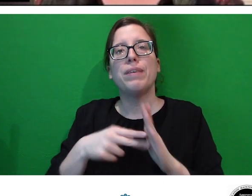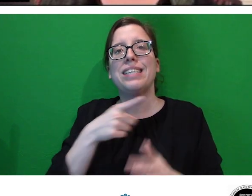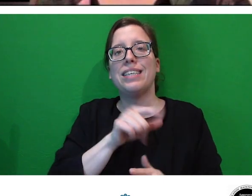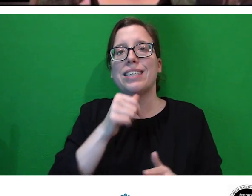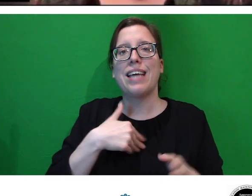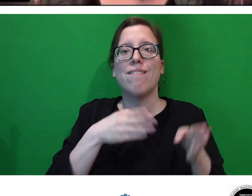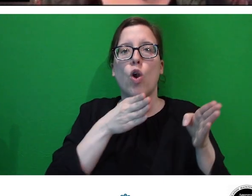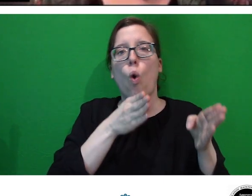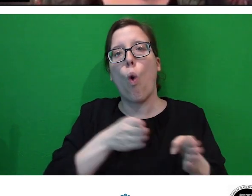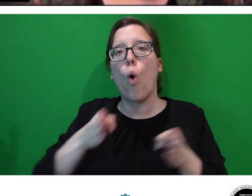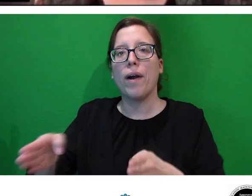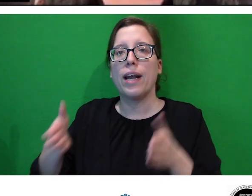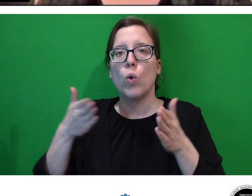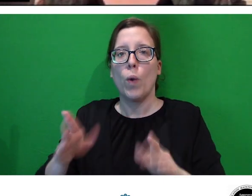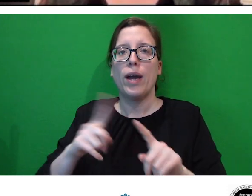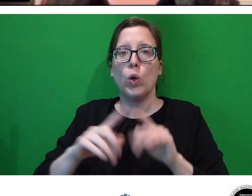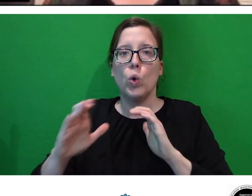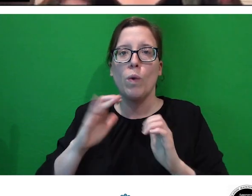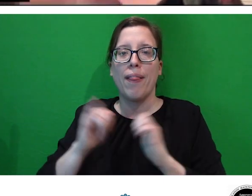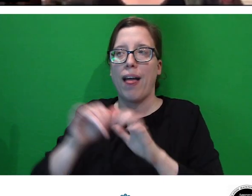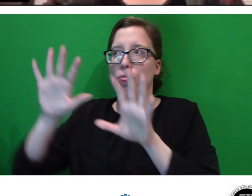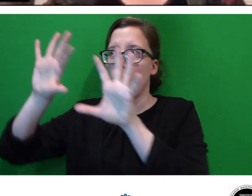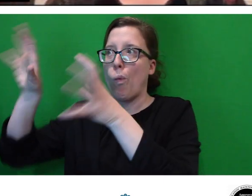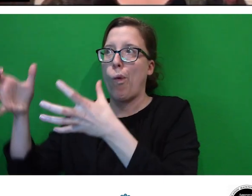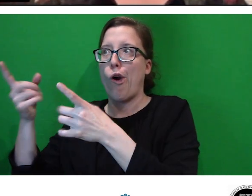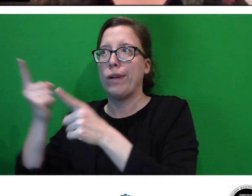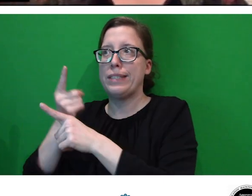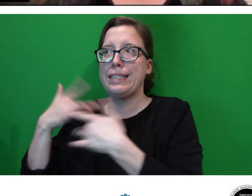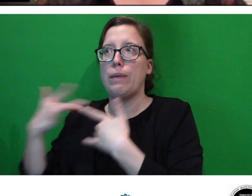or "doesn't communicate", God forbid–but what you're really saying is he doesn't